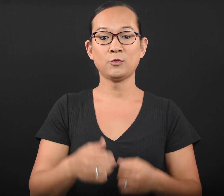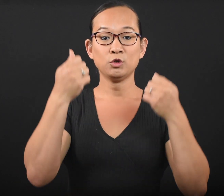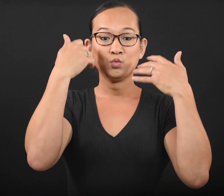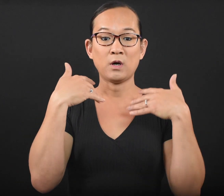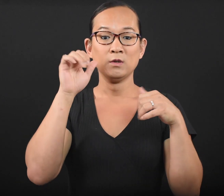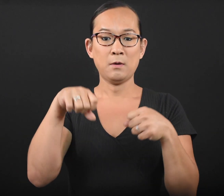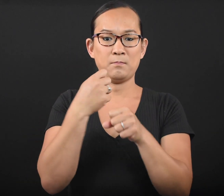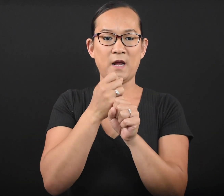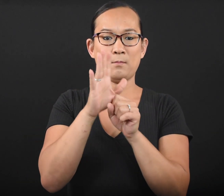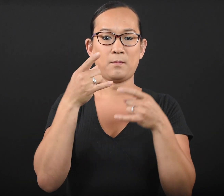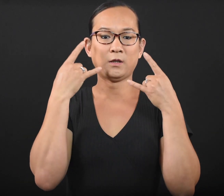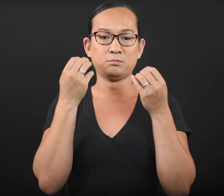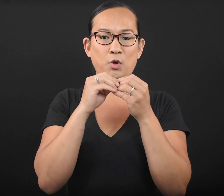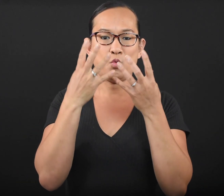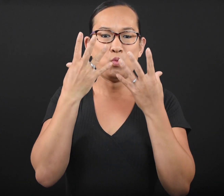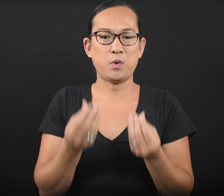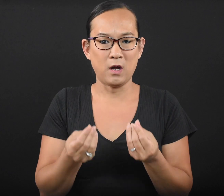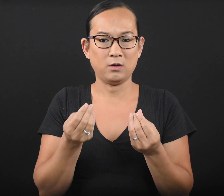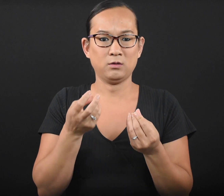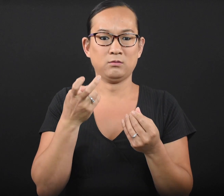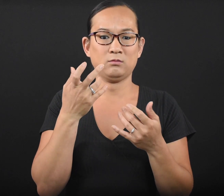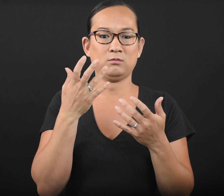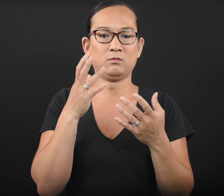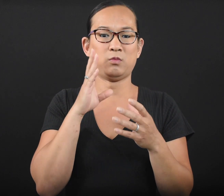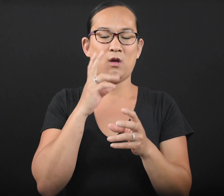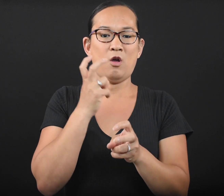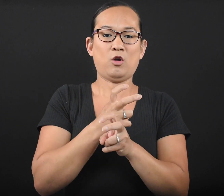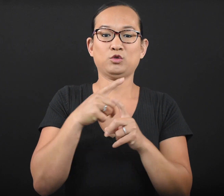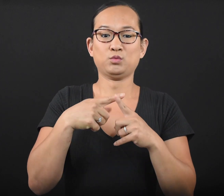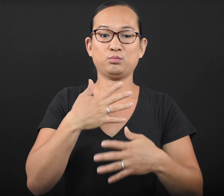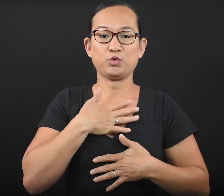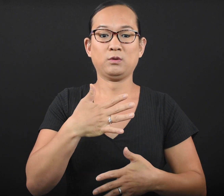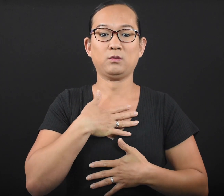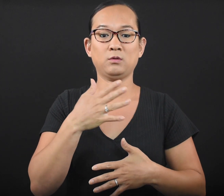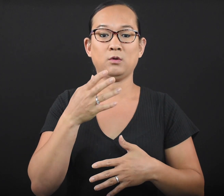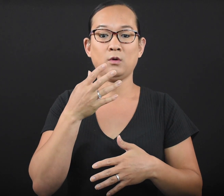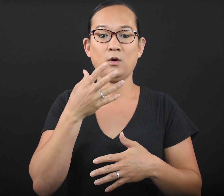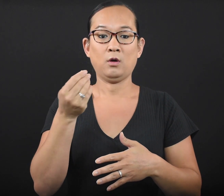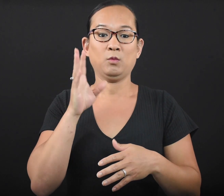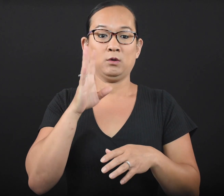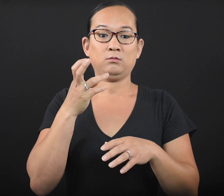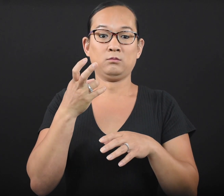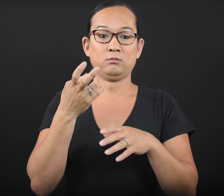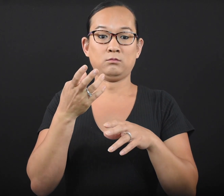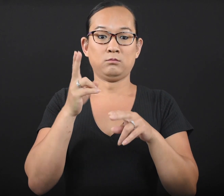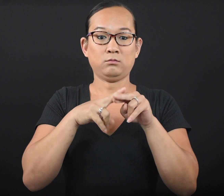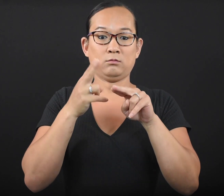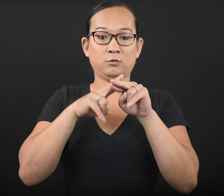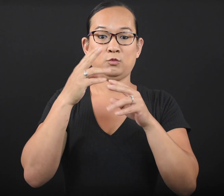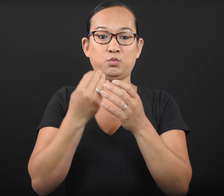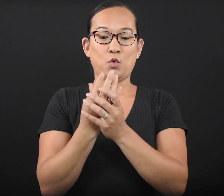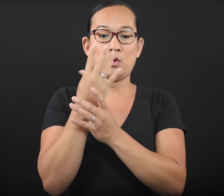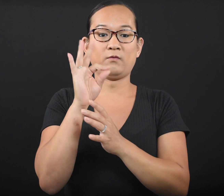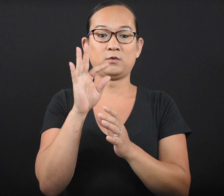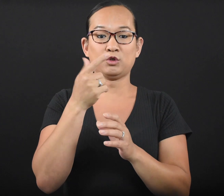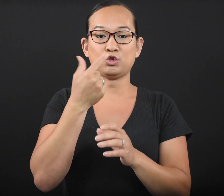People should NOT wear masks when exercising, as masks may reduce the ability to breathe comfortably. Sweat can make the mask become wet more